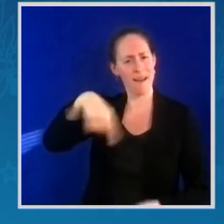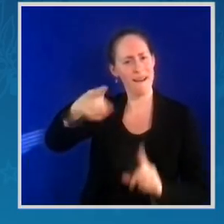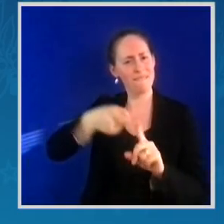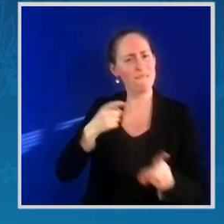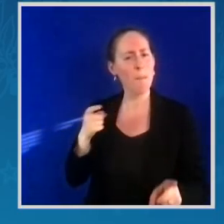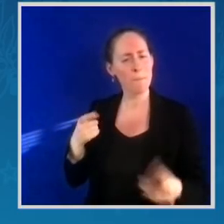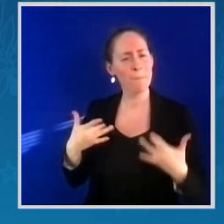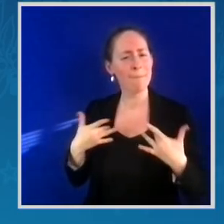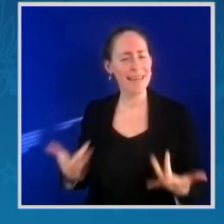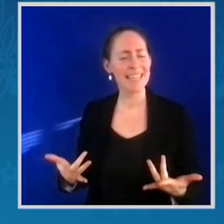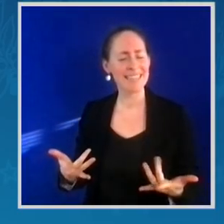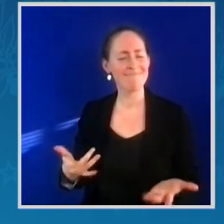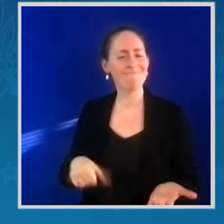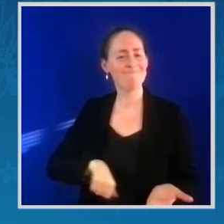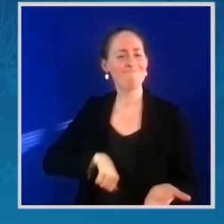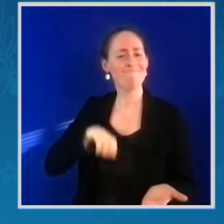People have pride in the place they're from.